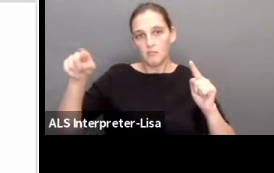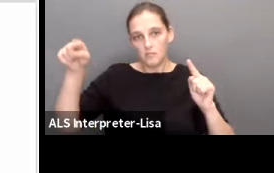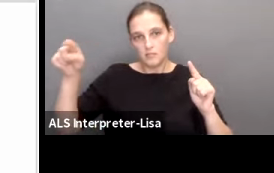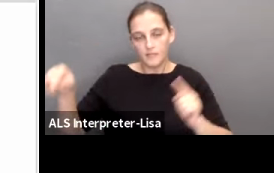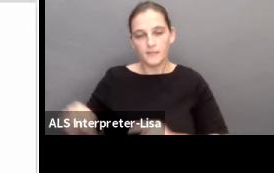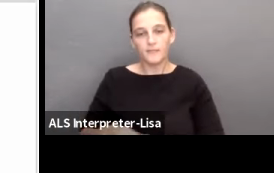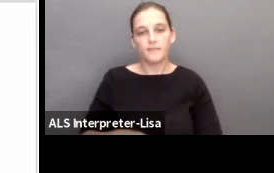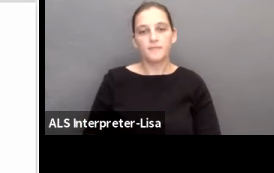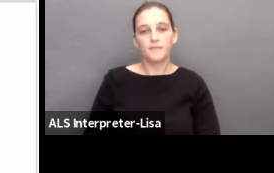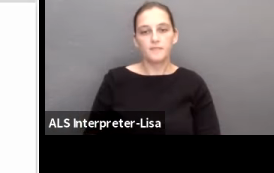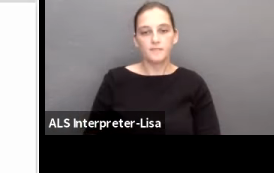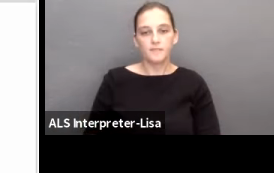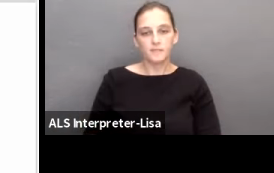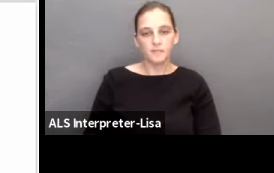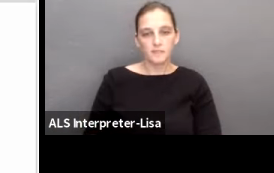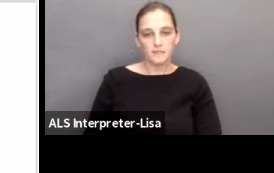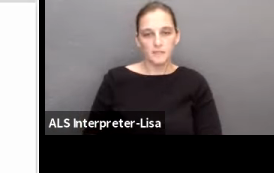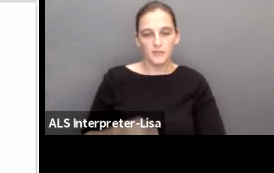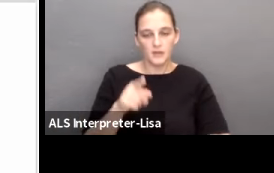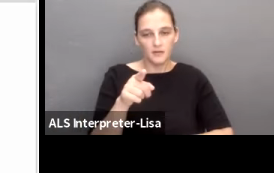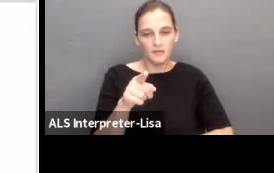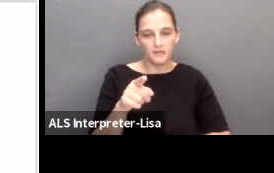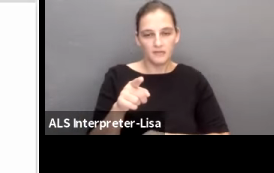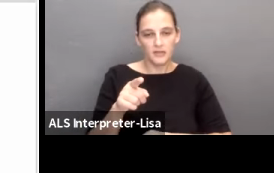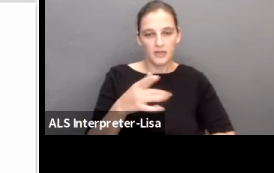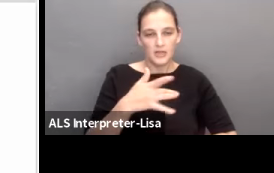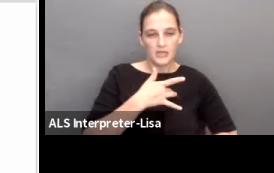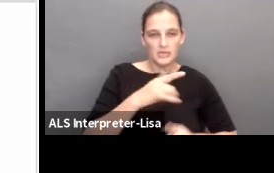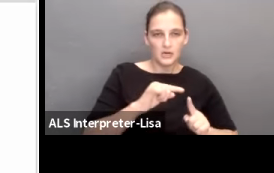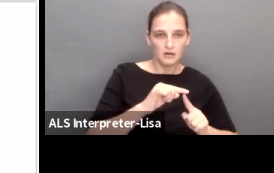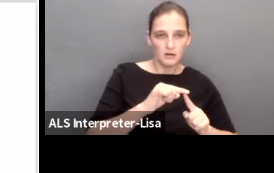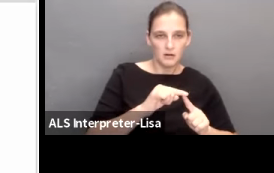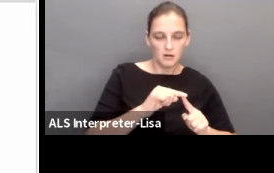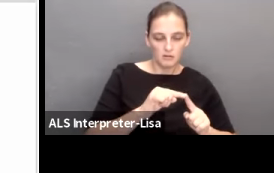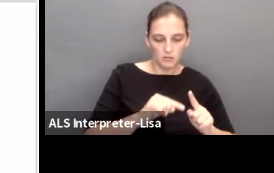you look at it, but you reach the next peak about every four to five months.